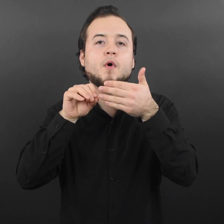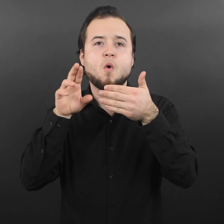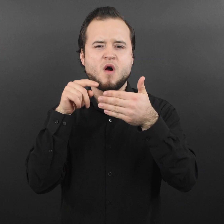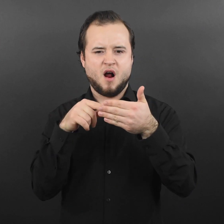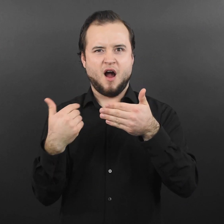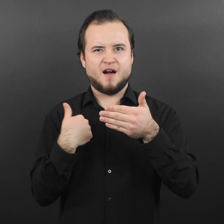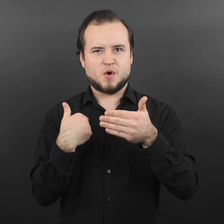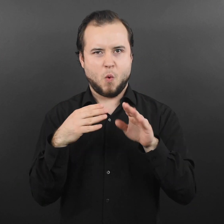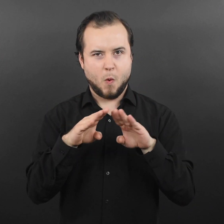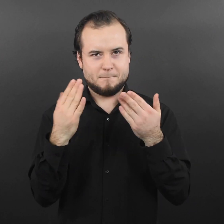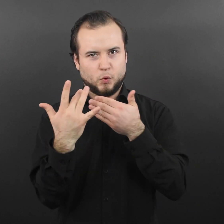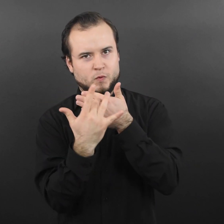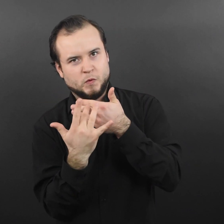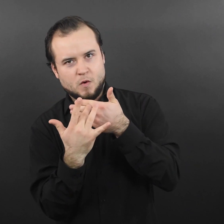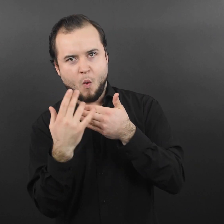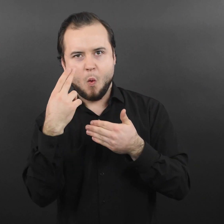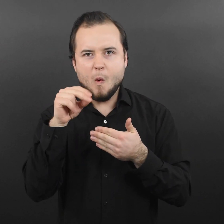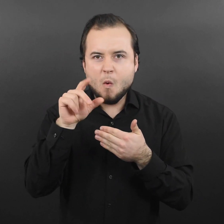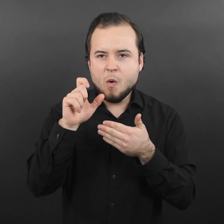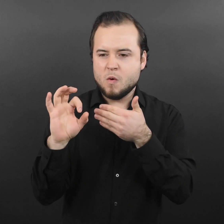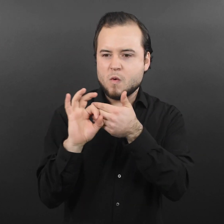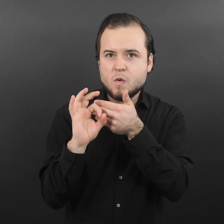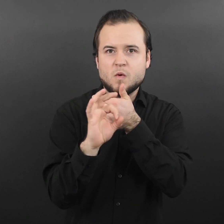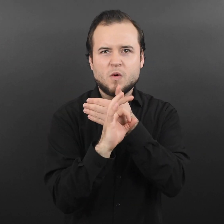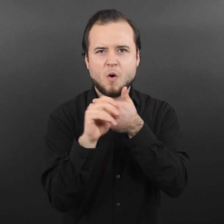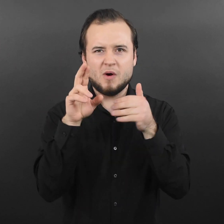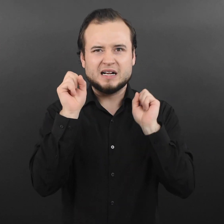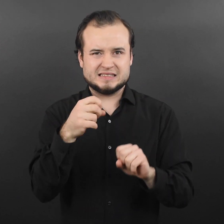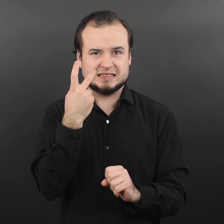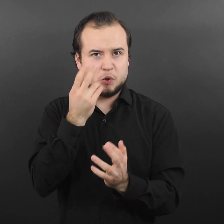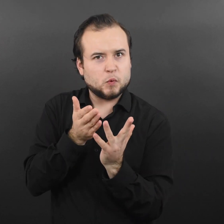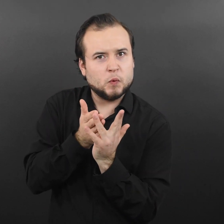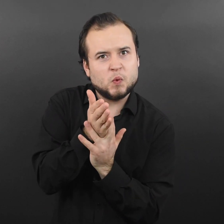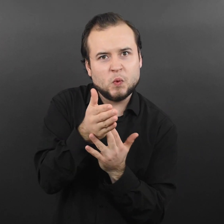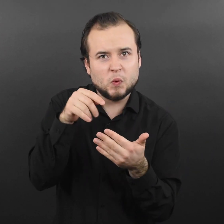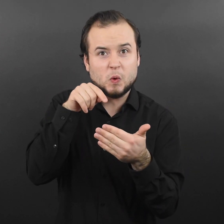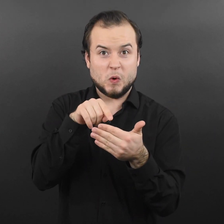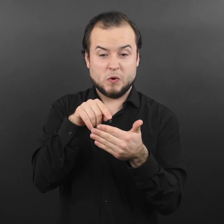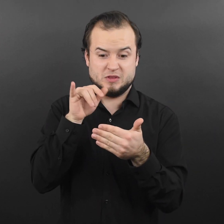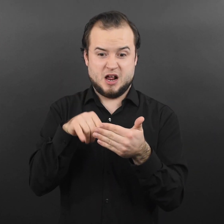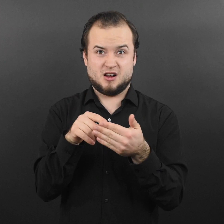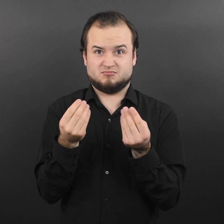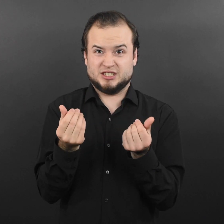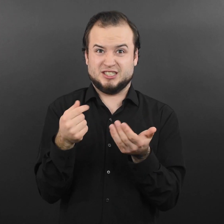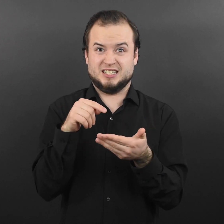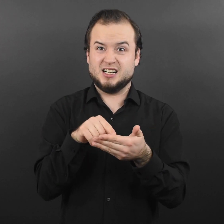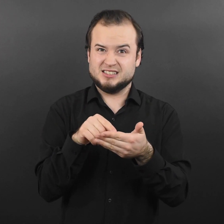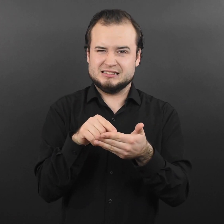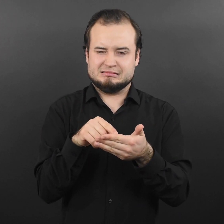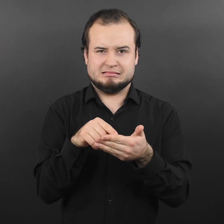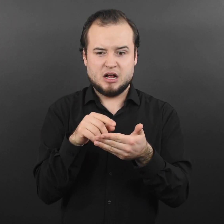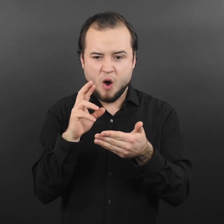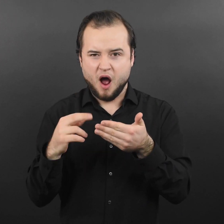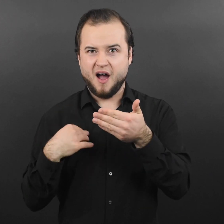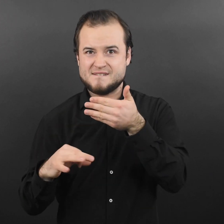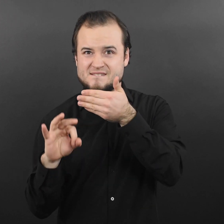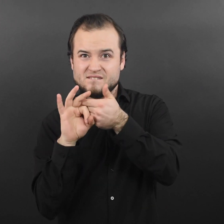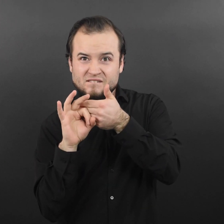mesh masks, or masks with openings, holes, visible gaps in the design or material,